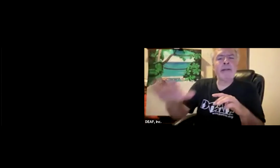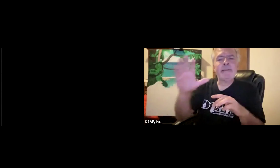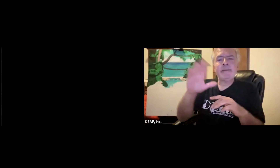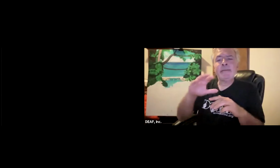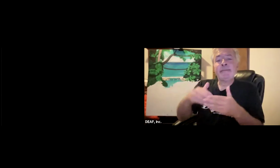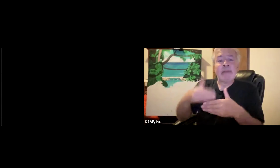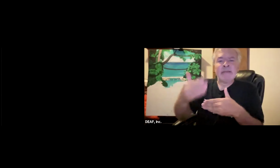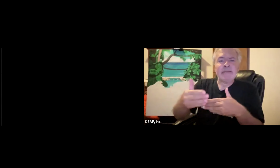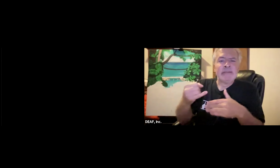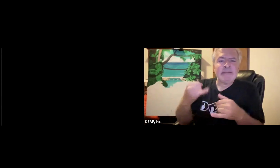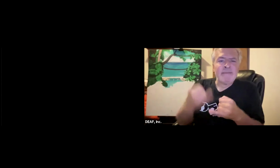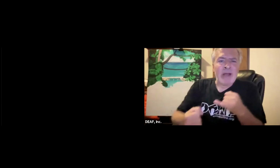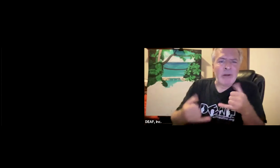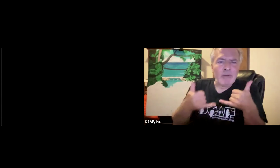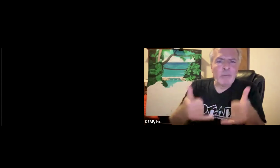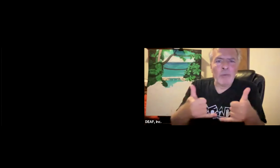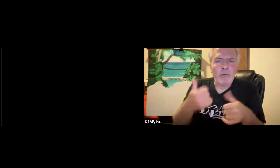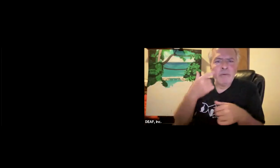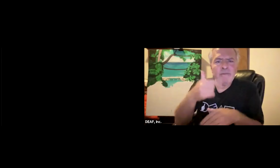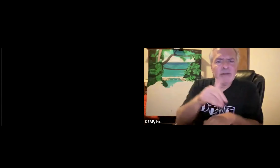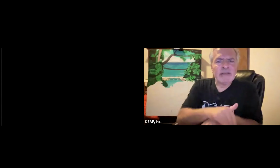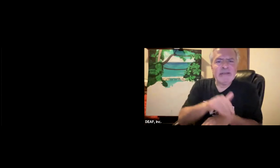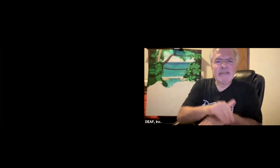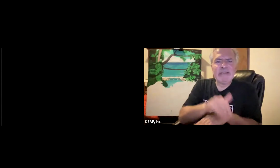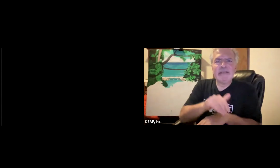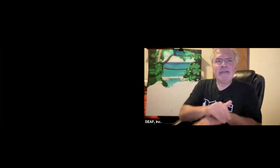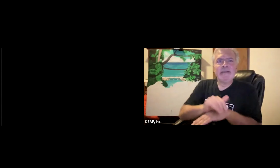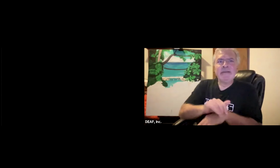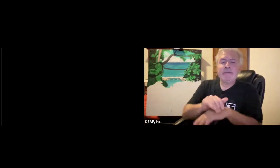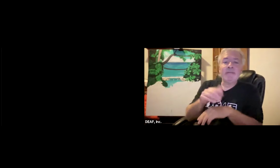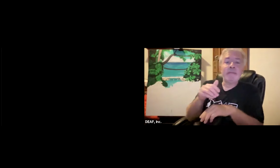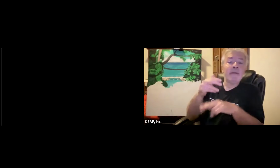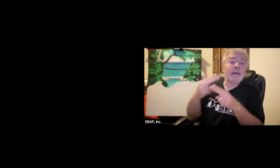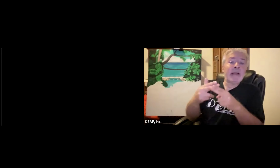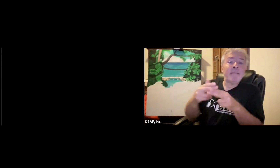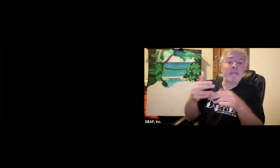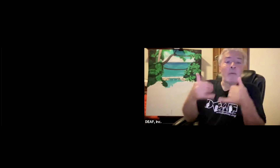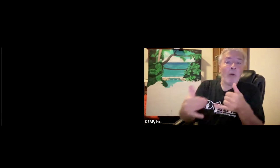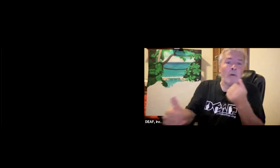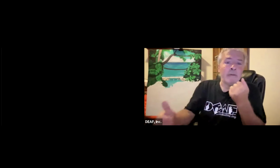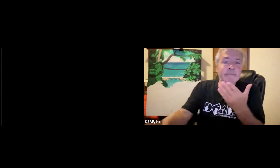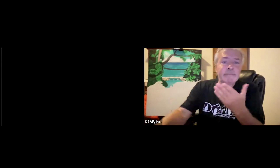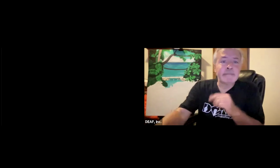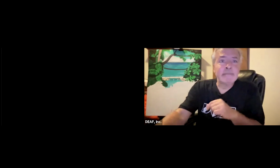Next is the final award for the evening. The name of the award is...